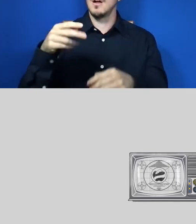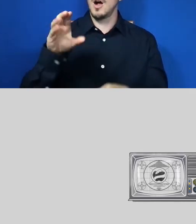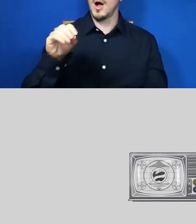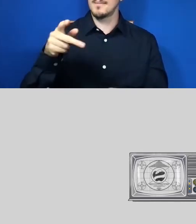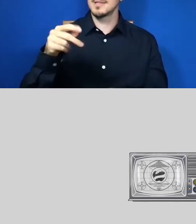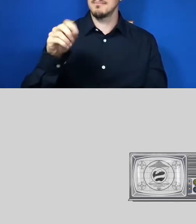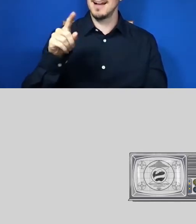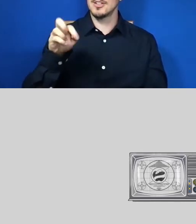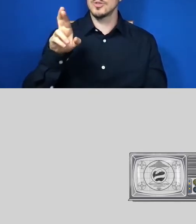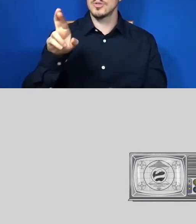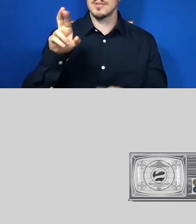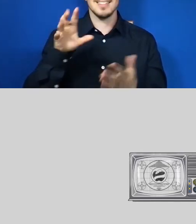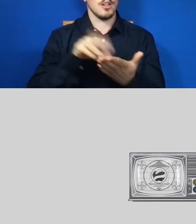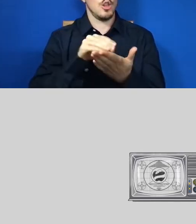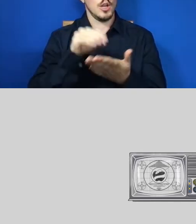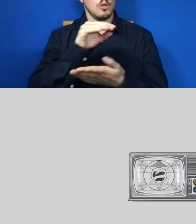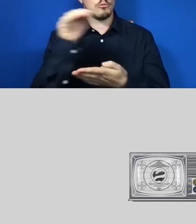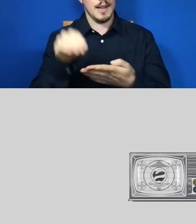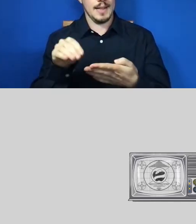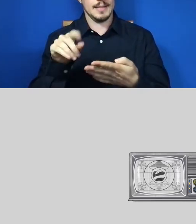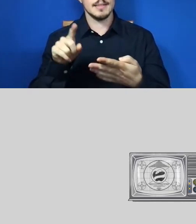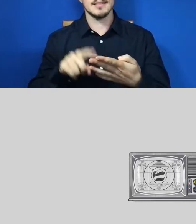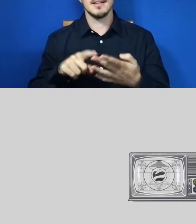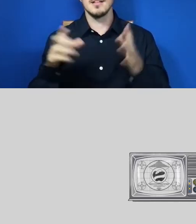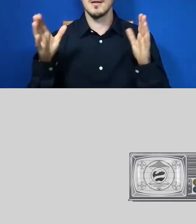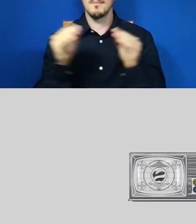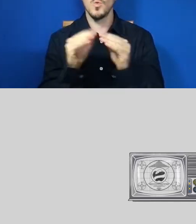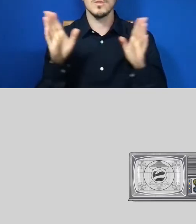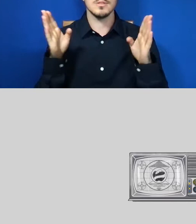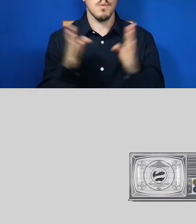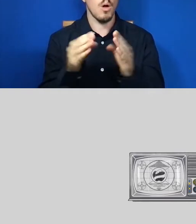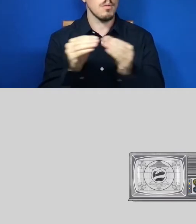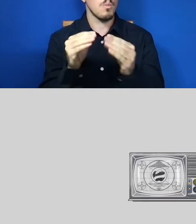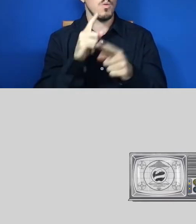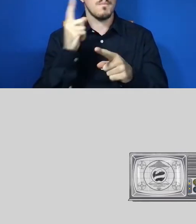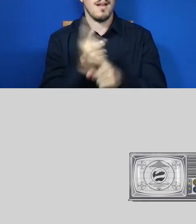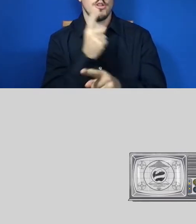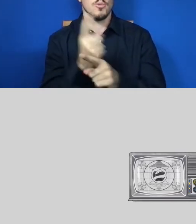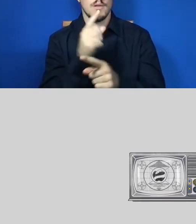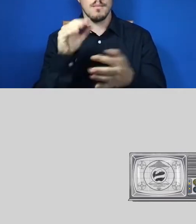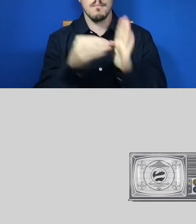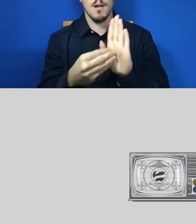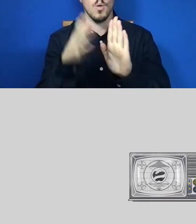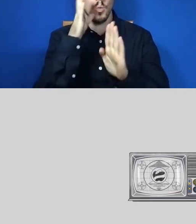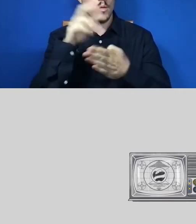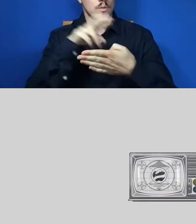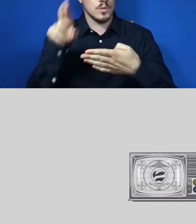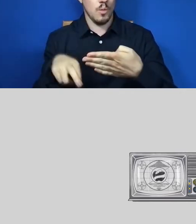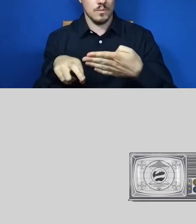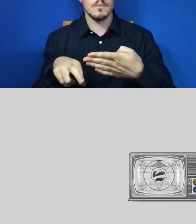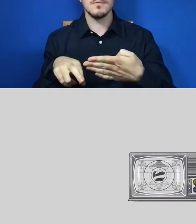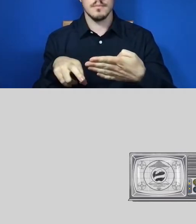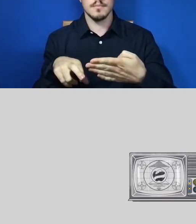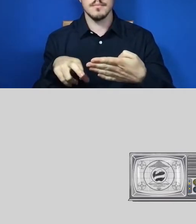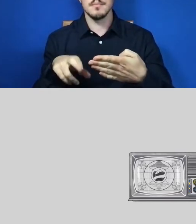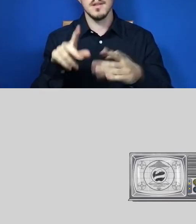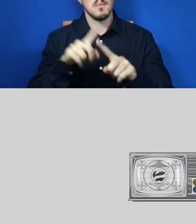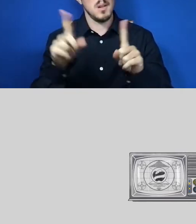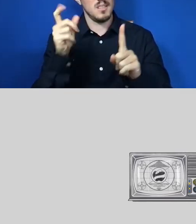The optimizer is the learning rate. The smaller the learning rate, the more accurate our model is going to be, though it's going to take longer